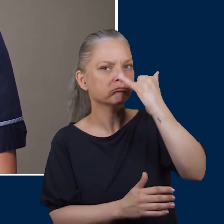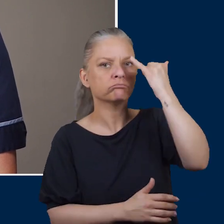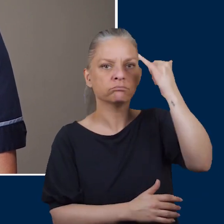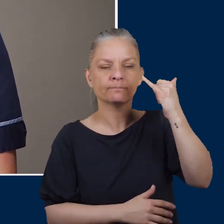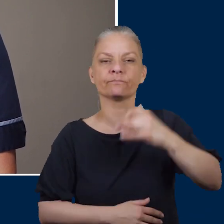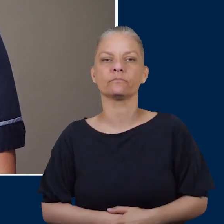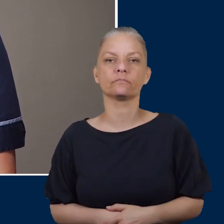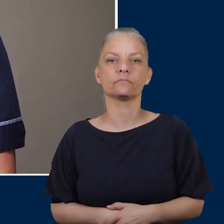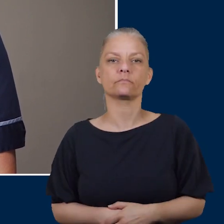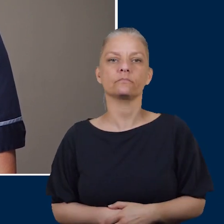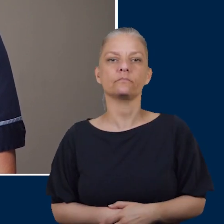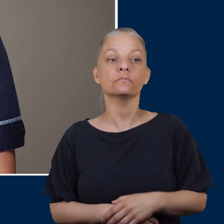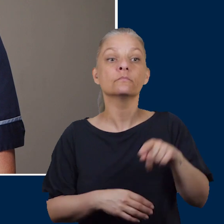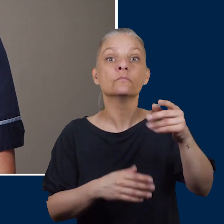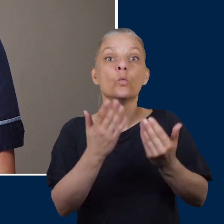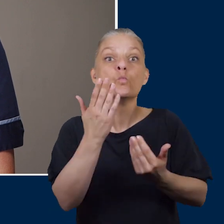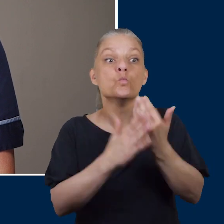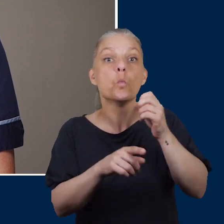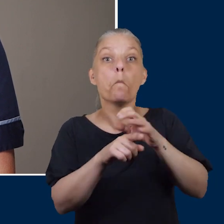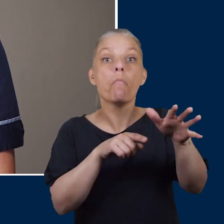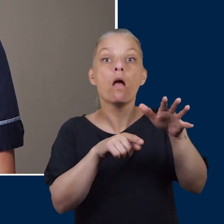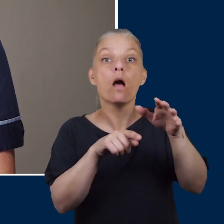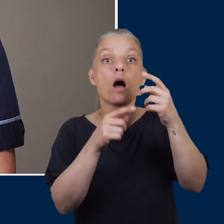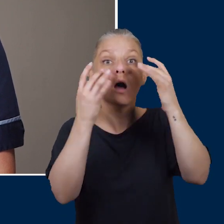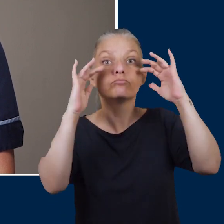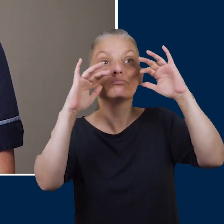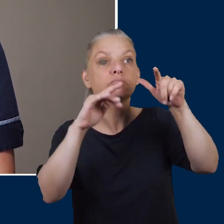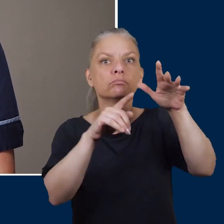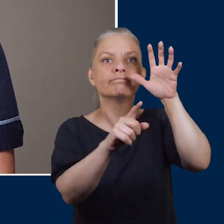detected they're normally removed using laser therapy to prevent any bleeding into your eye